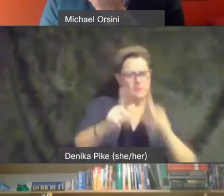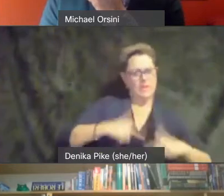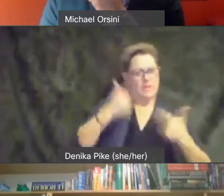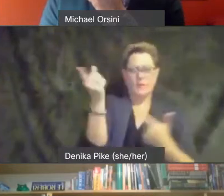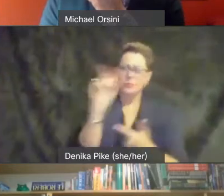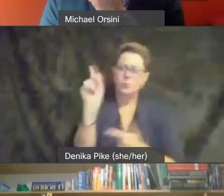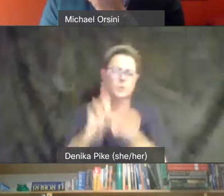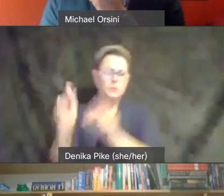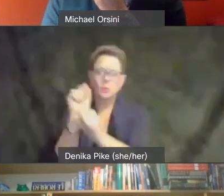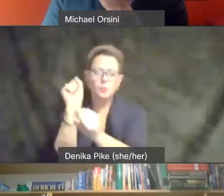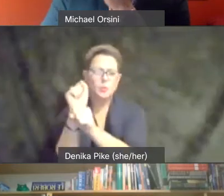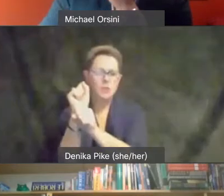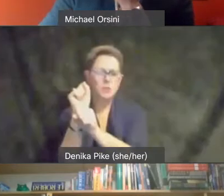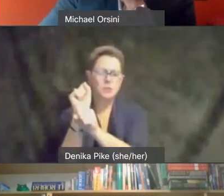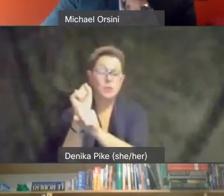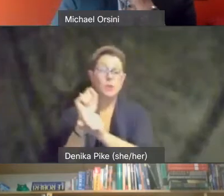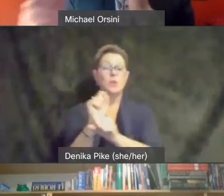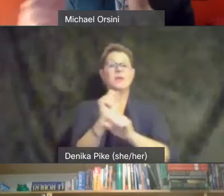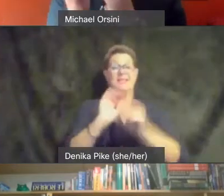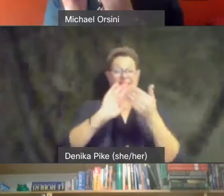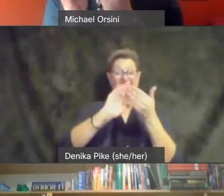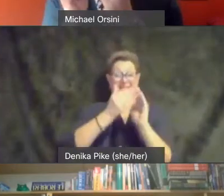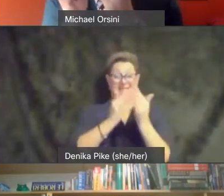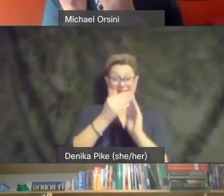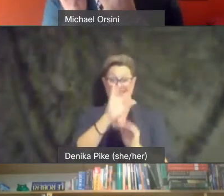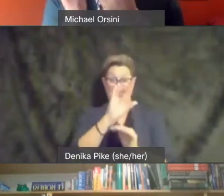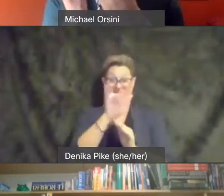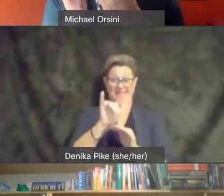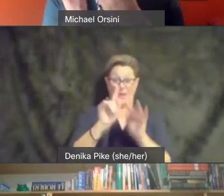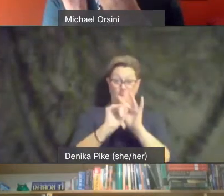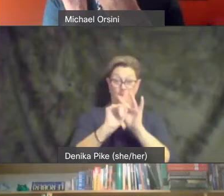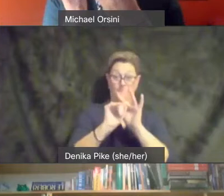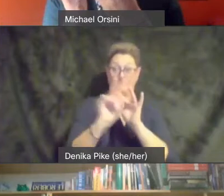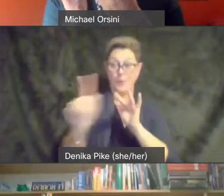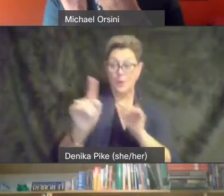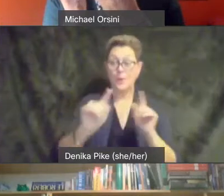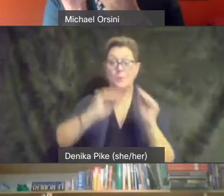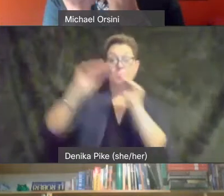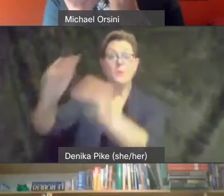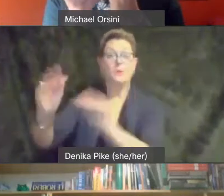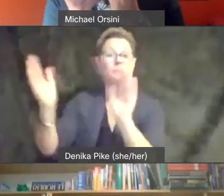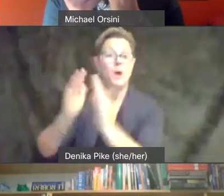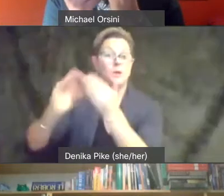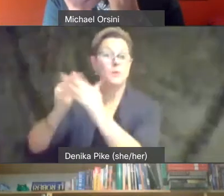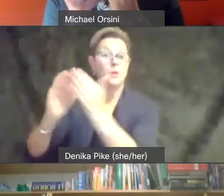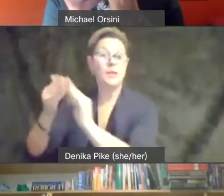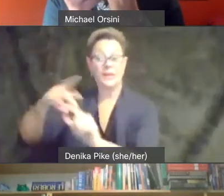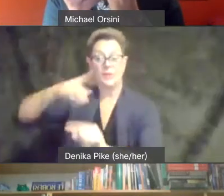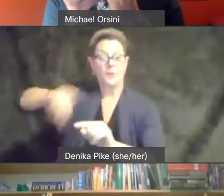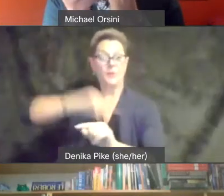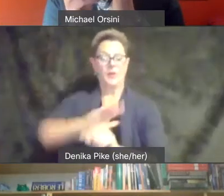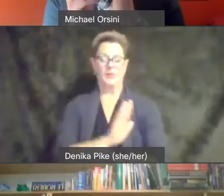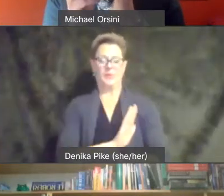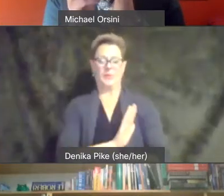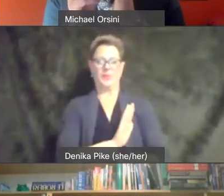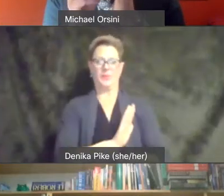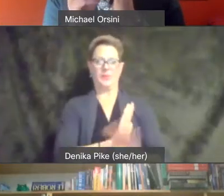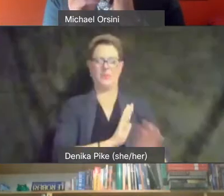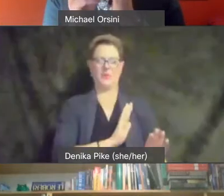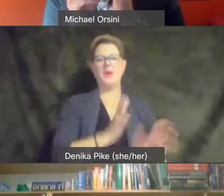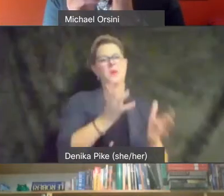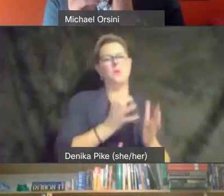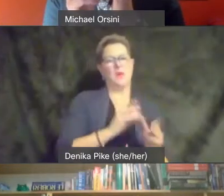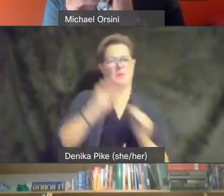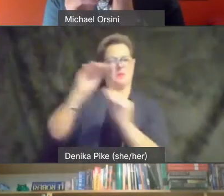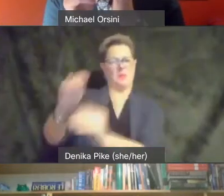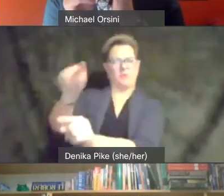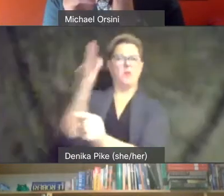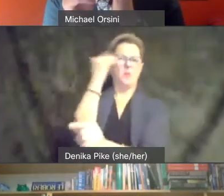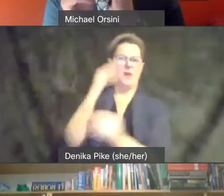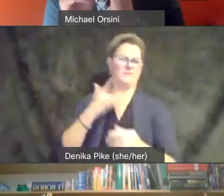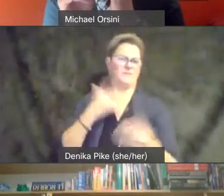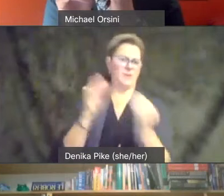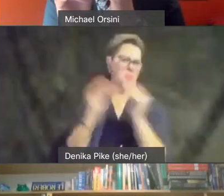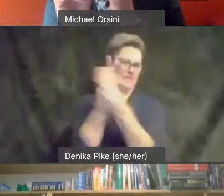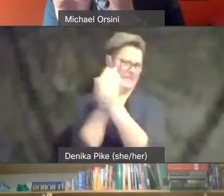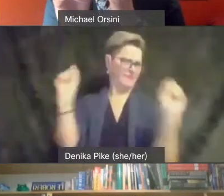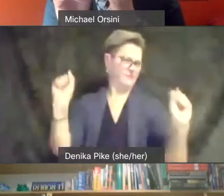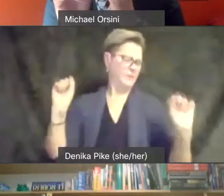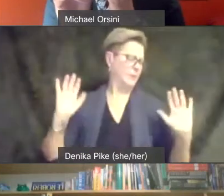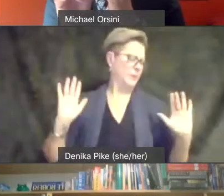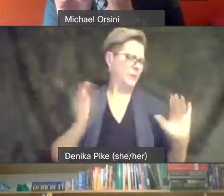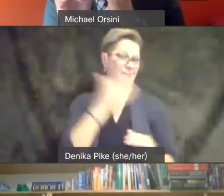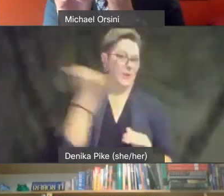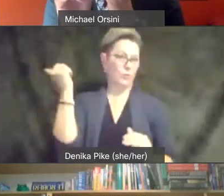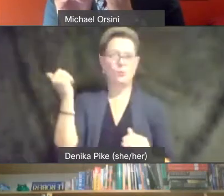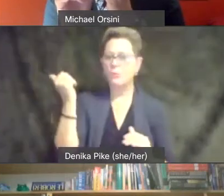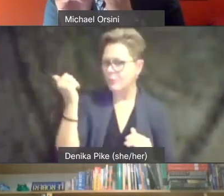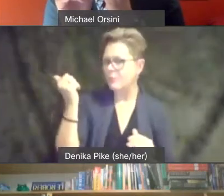The effect of urban flight has always been away from sort of the issues that we find distasteful or uncomfortable or other. And we want to go places that feel safe and small fee conservative and a lot of ways in terms of things that are not threatening.